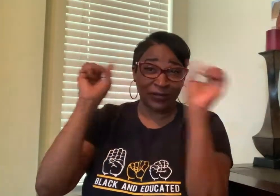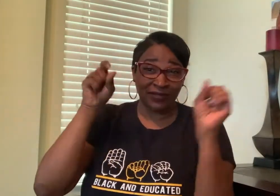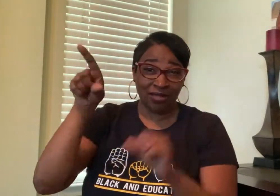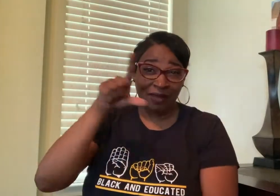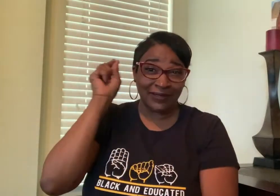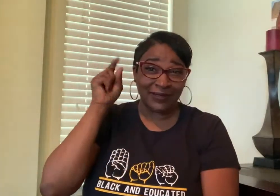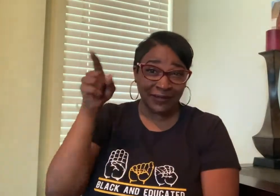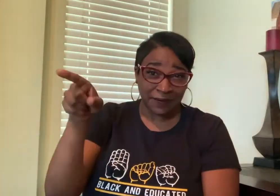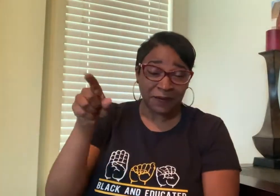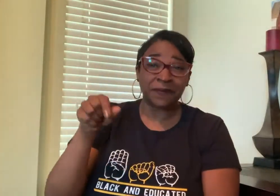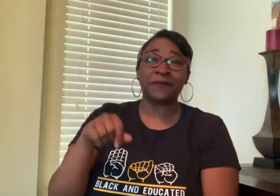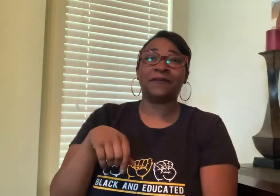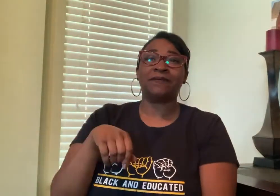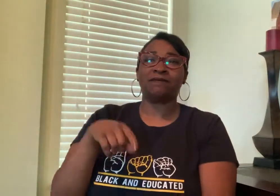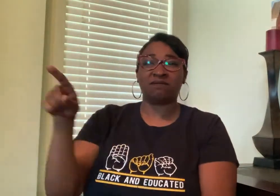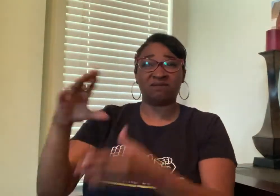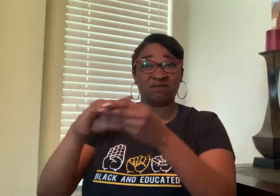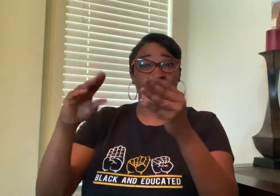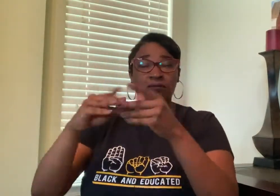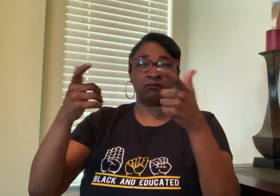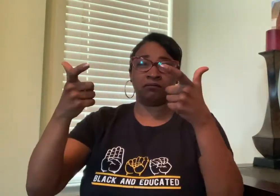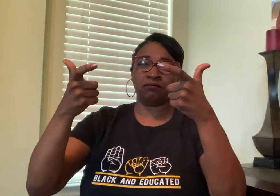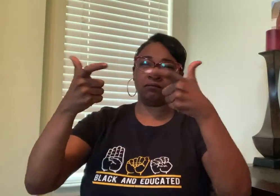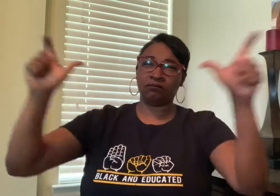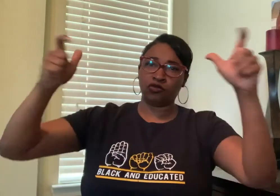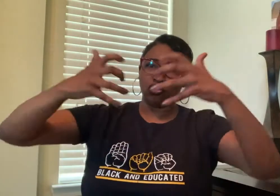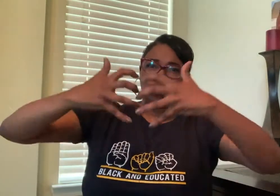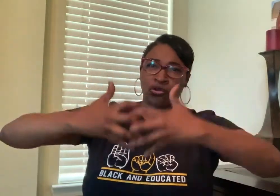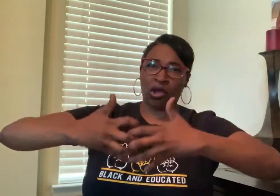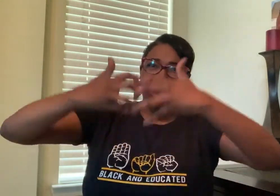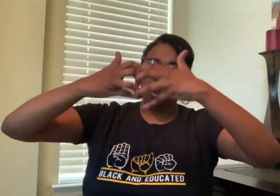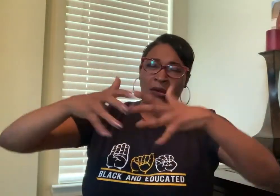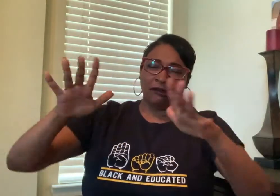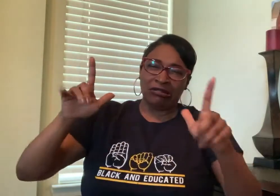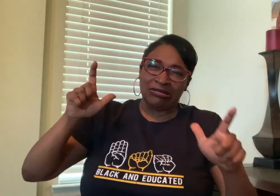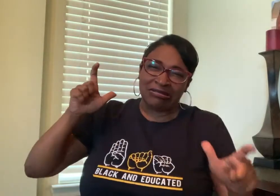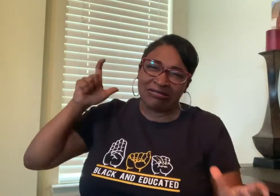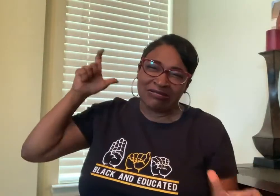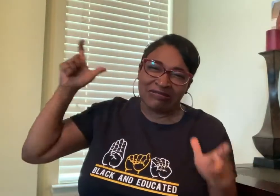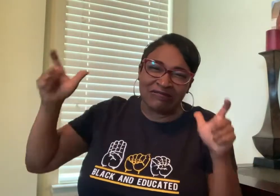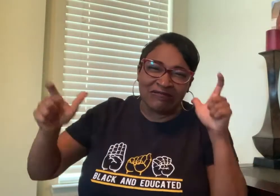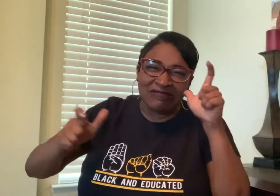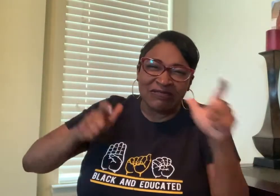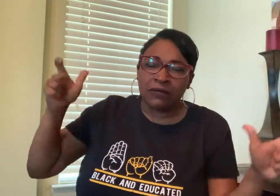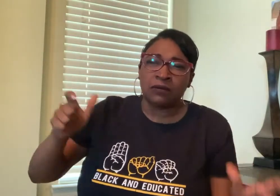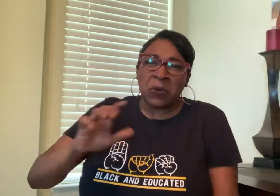the president of Gallaudet. She spoke of a big apparatus,